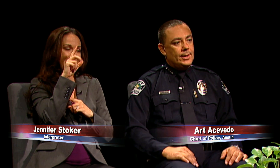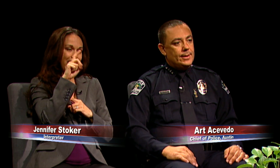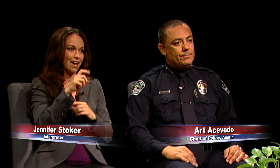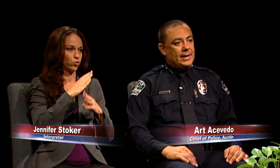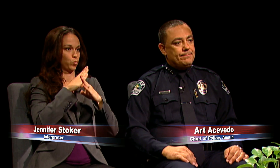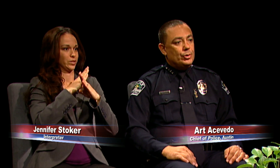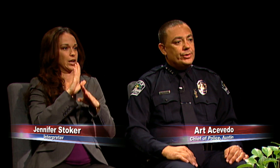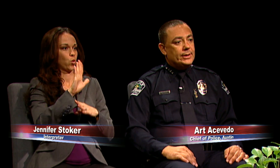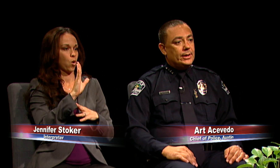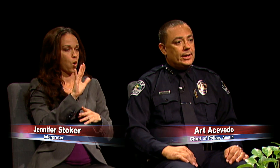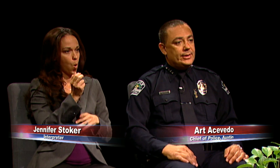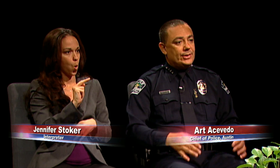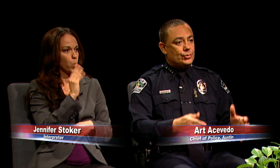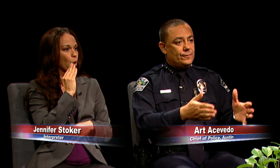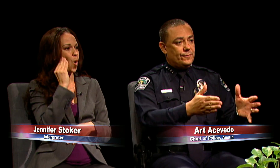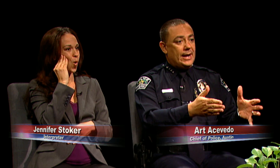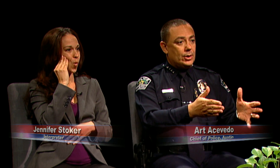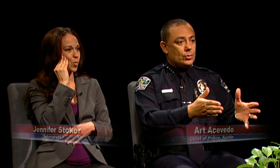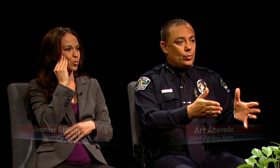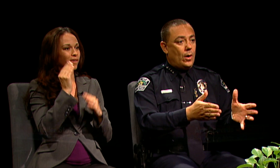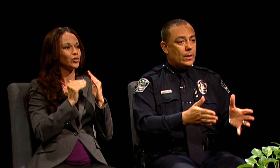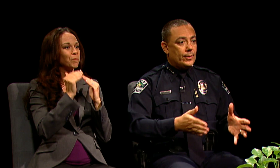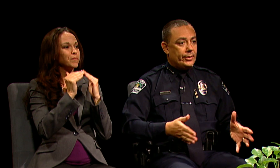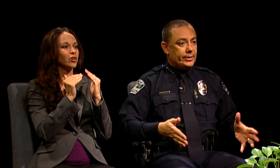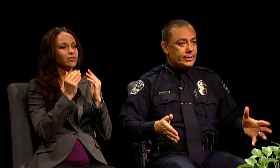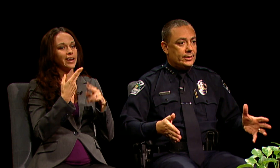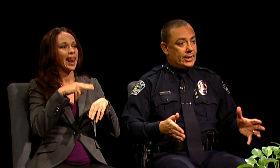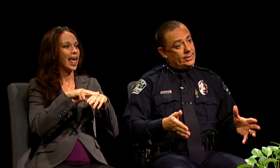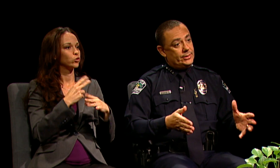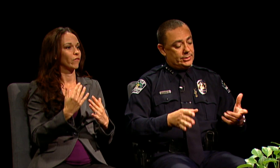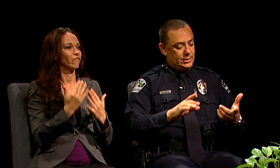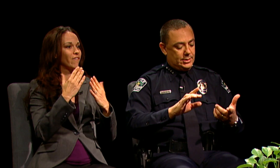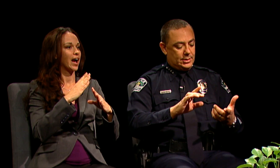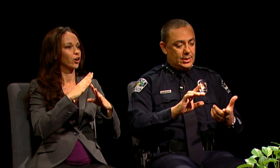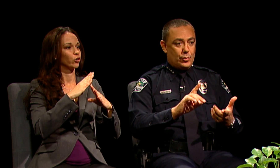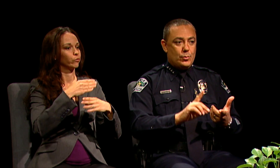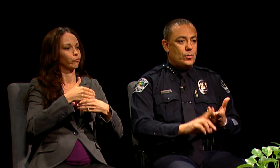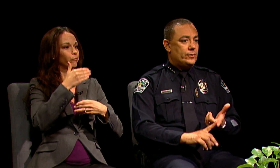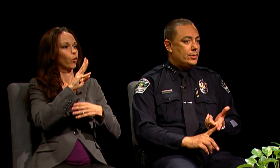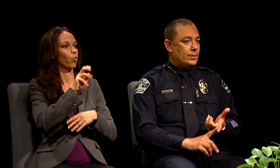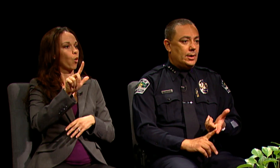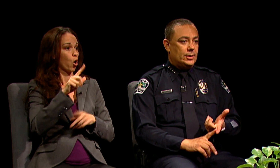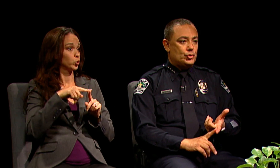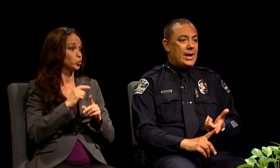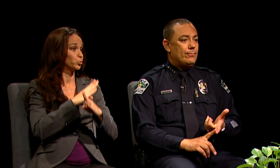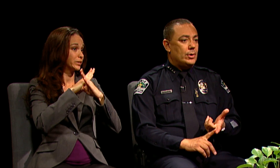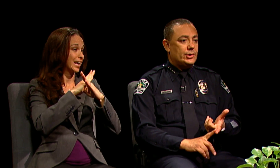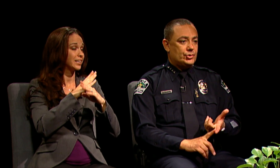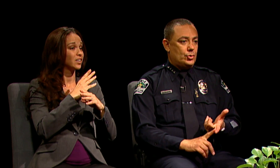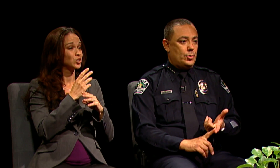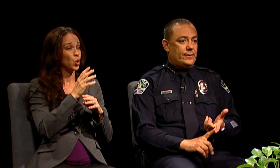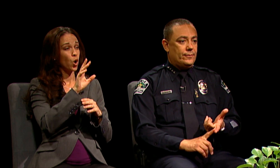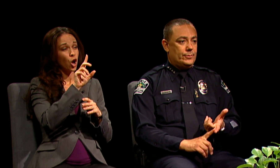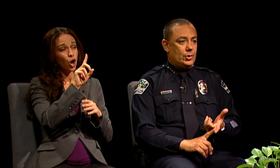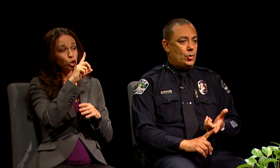BY BUILDING A NATURAL FIRE WALL AROUND IT, AND THAT IS REMOVE DRY BRUSH AWAY FROM YOUR HOME,